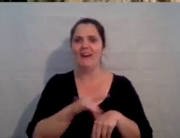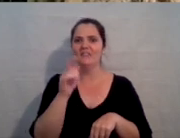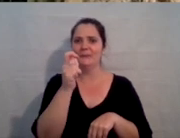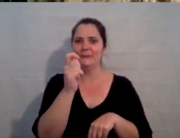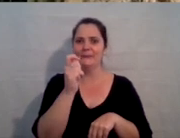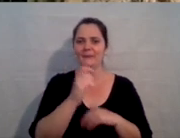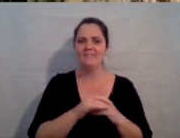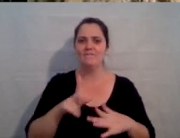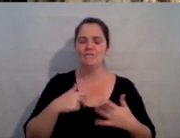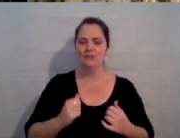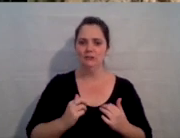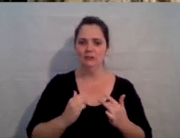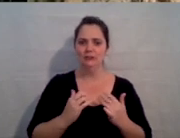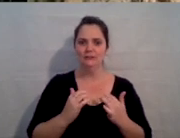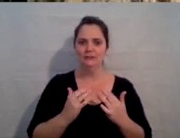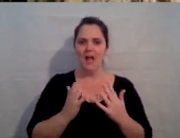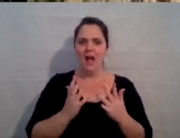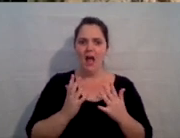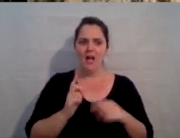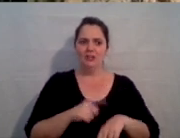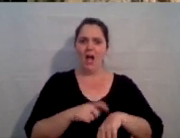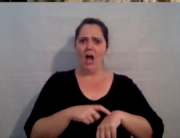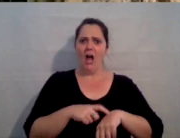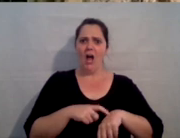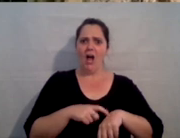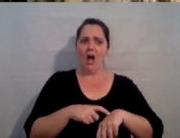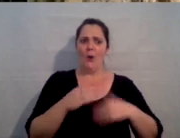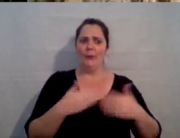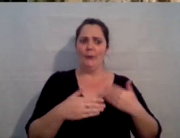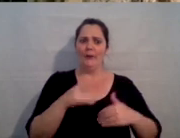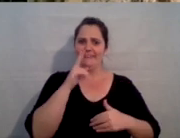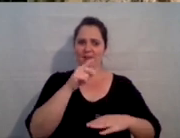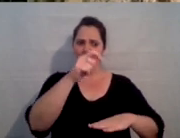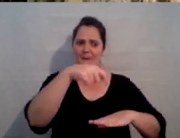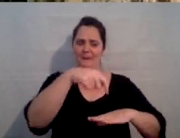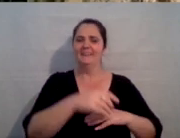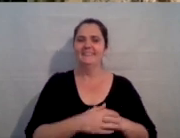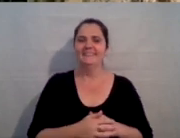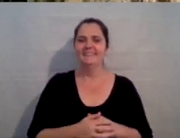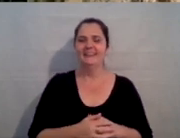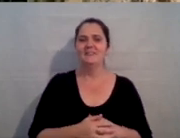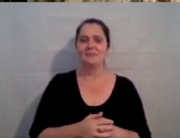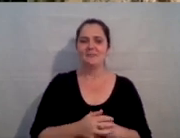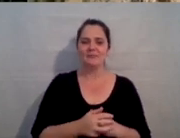the kind of physicality of that time passing through the hourglass. Okay so we're gonna go one minute layout, wipe it back.